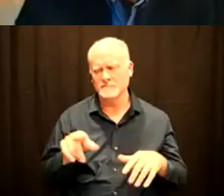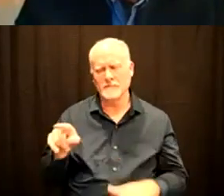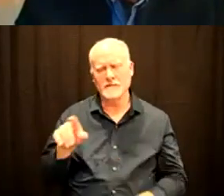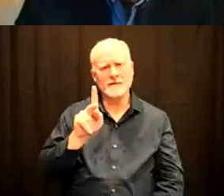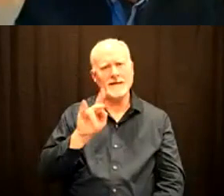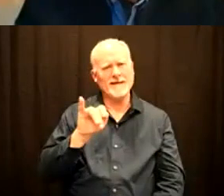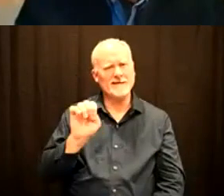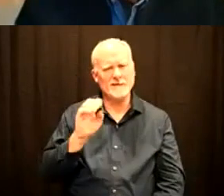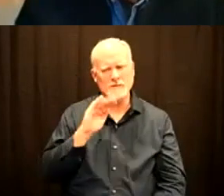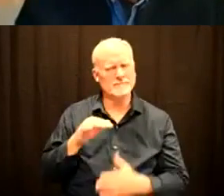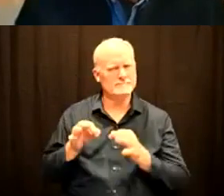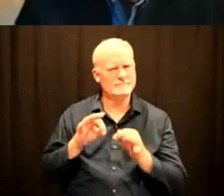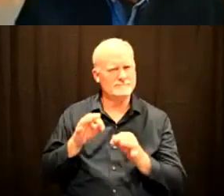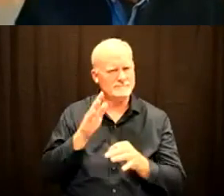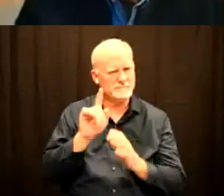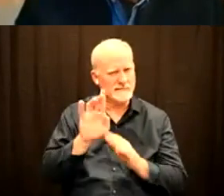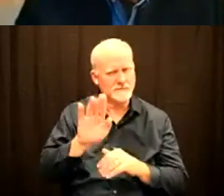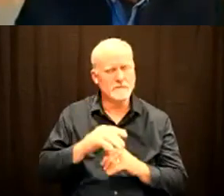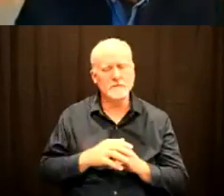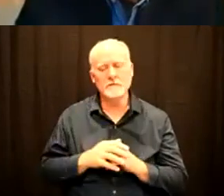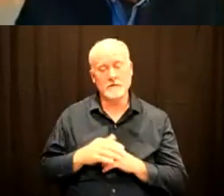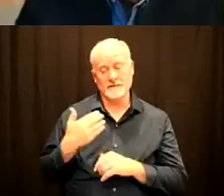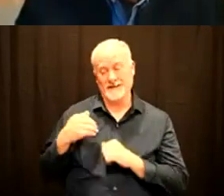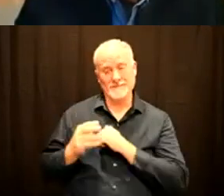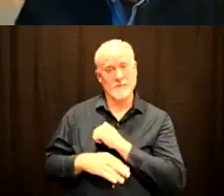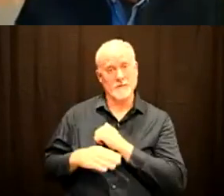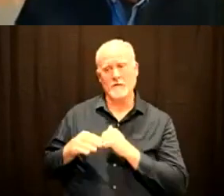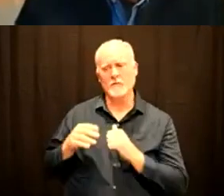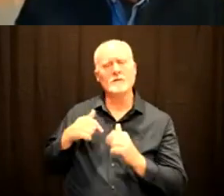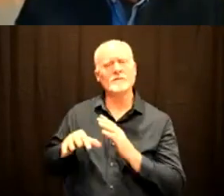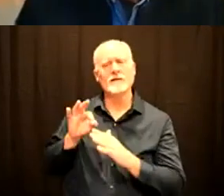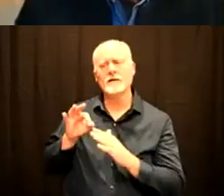we also learned through the fall that there were ways in which we tested that we needed to modify